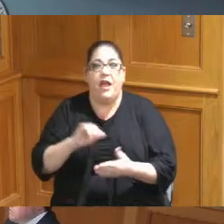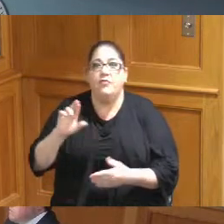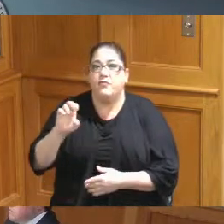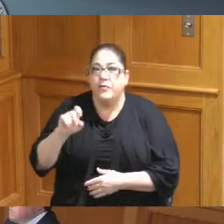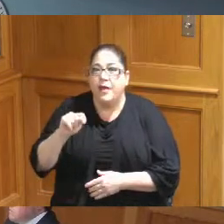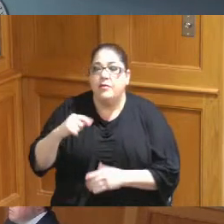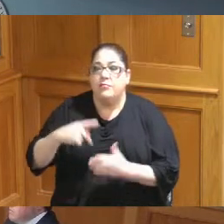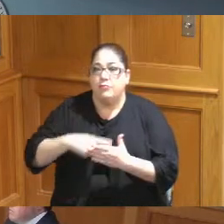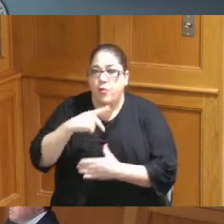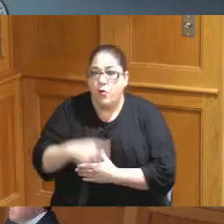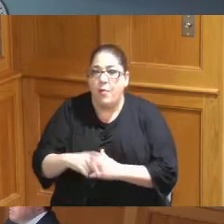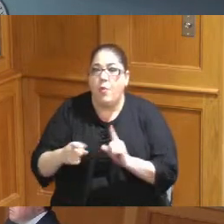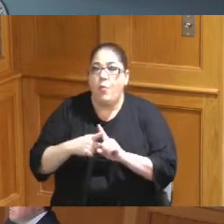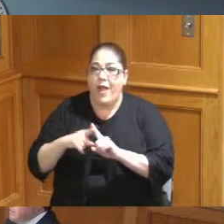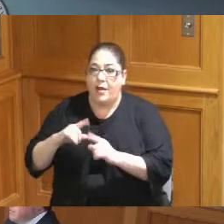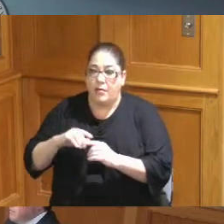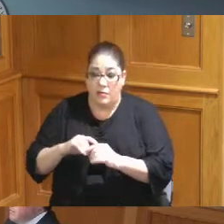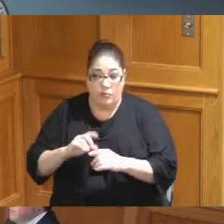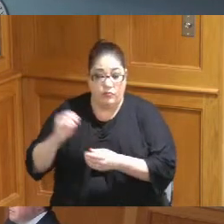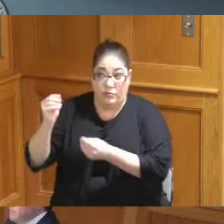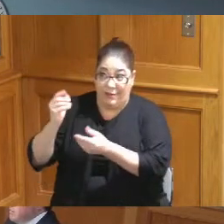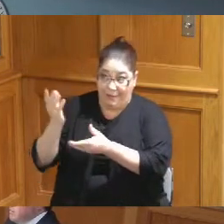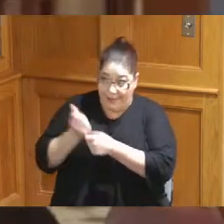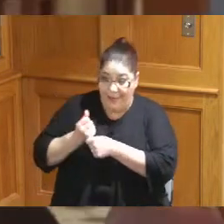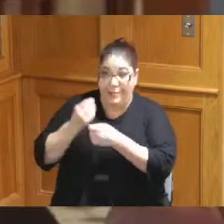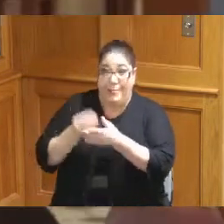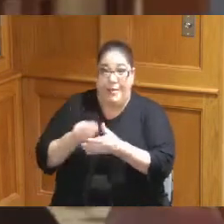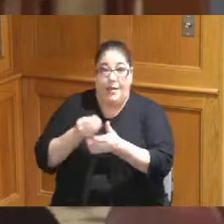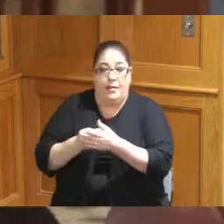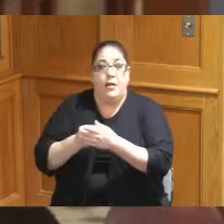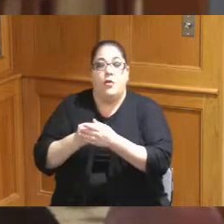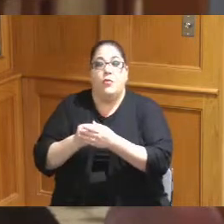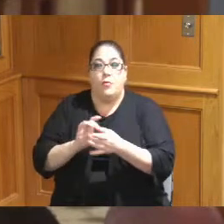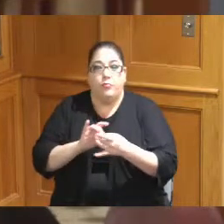Administered by credit so it's it's back and forth we're sending that back to the Prosecutors off to